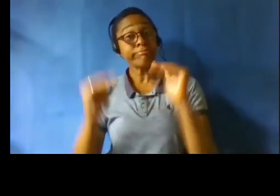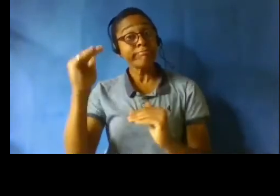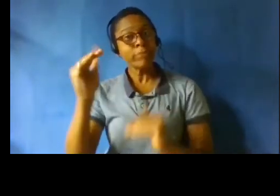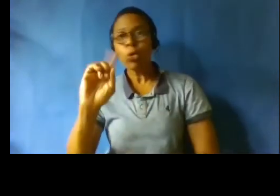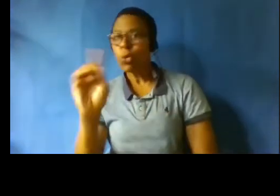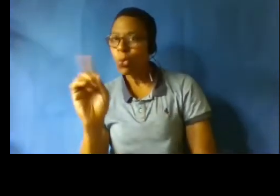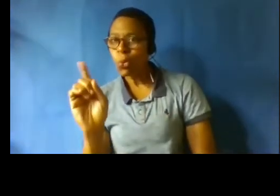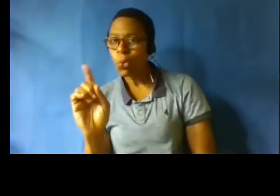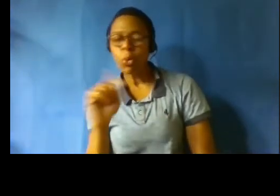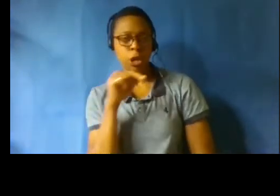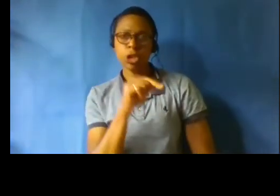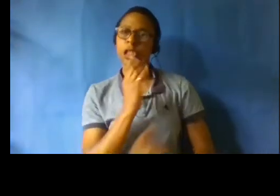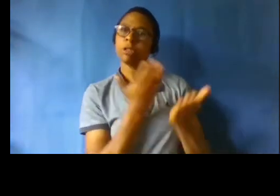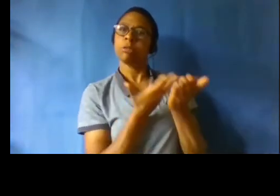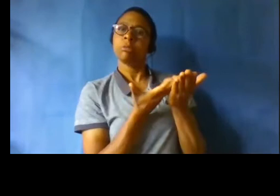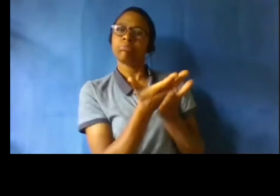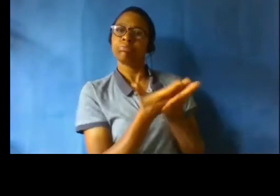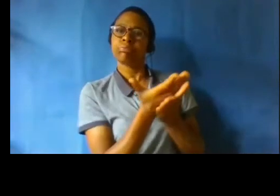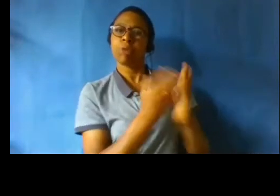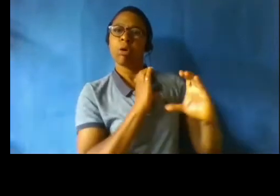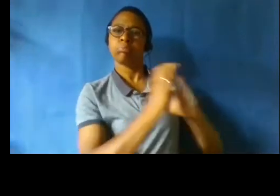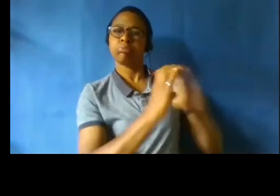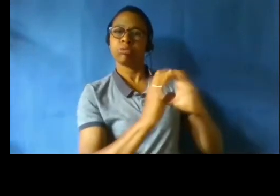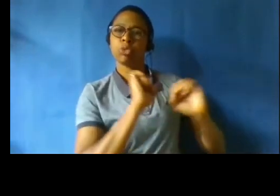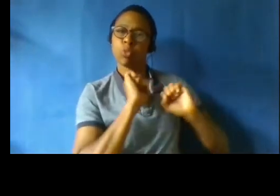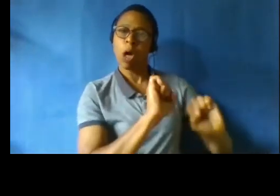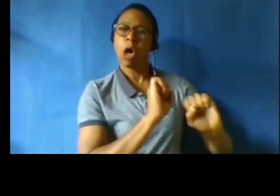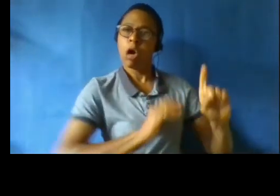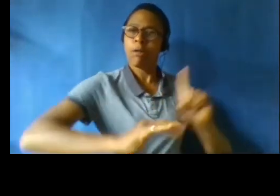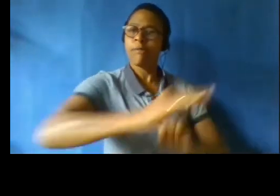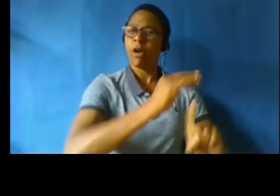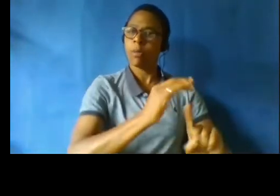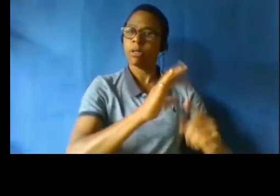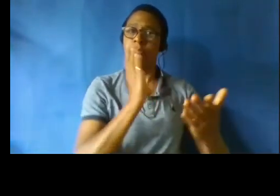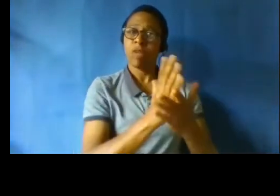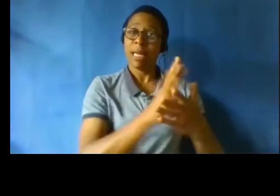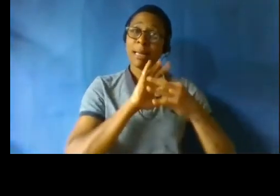physically to all parts of my surroundings this is why stimming